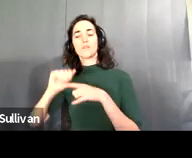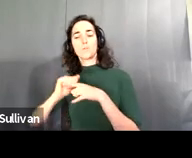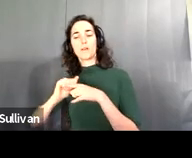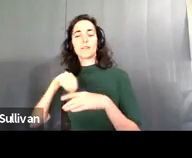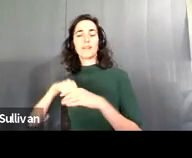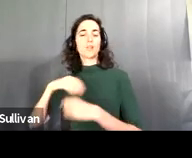care.